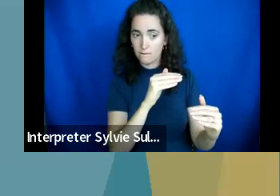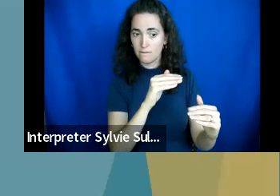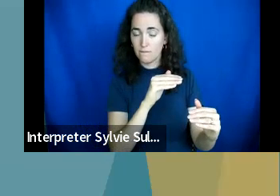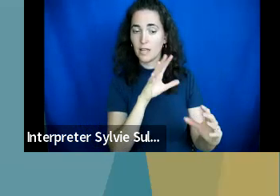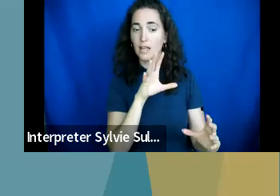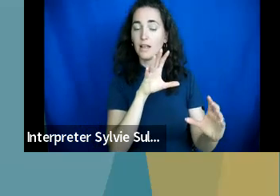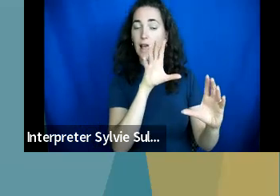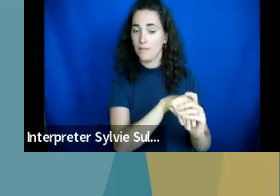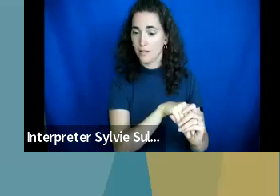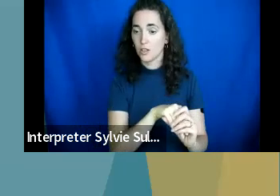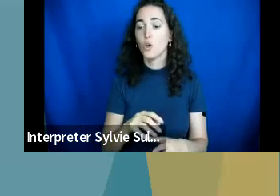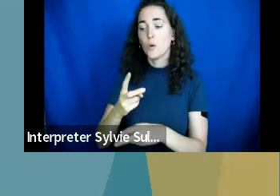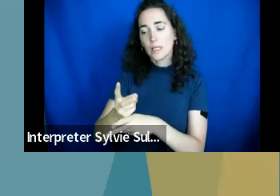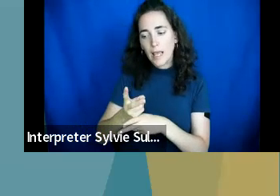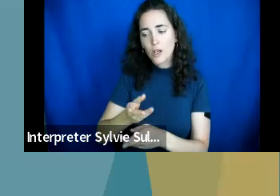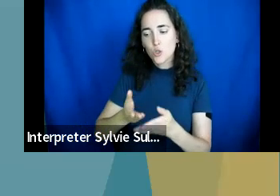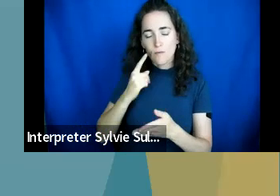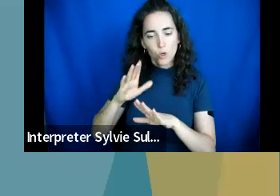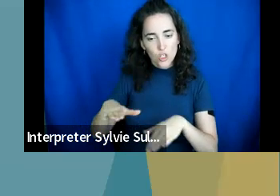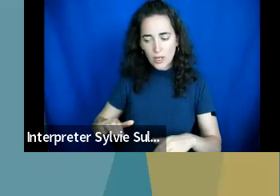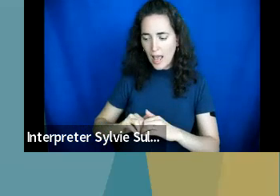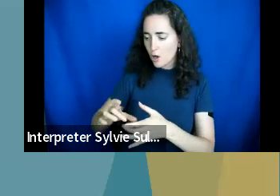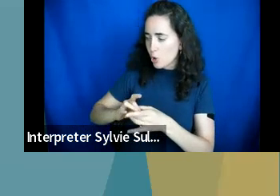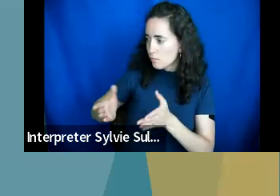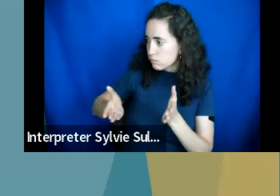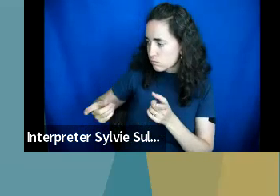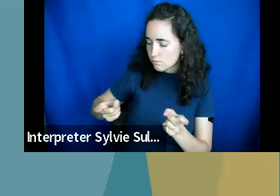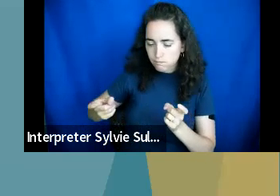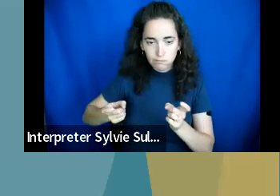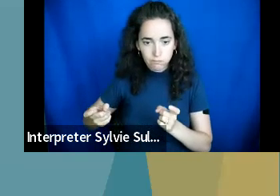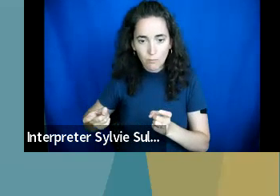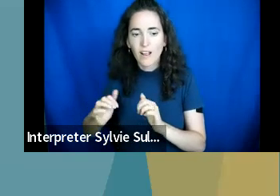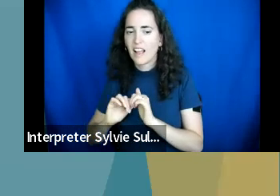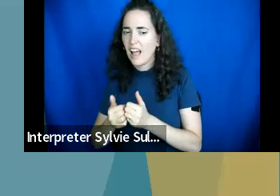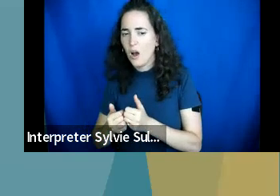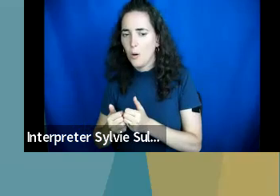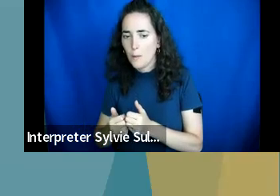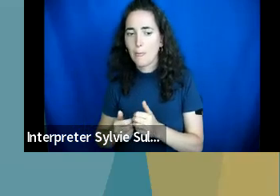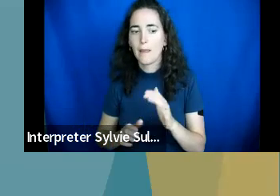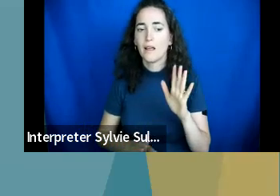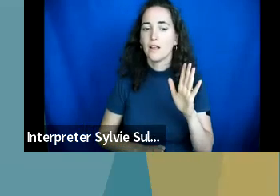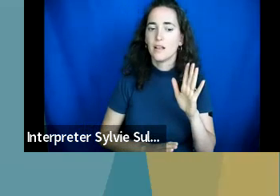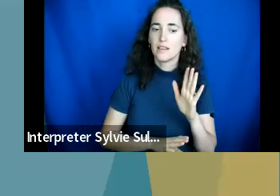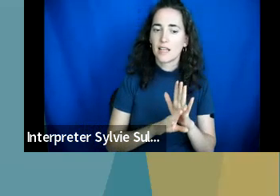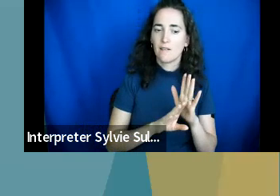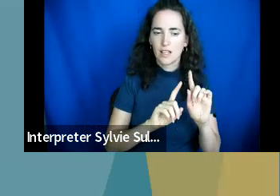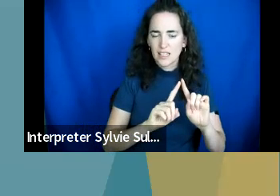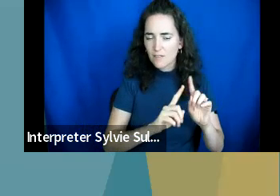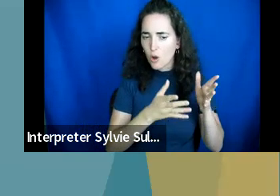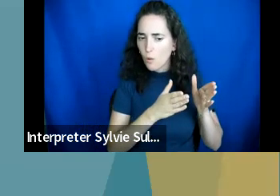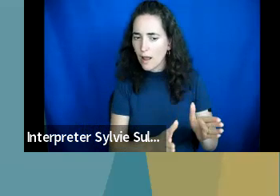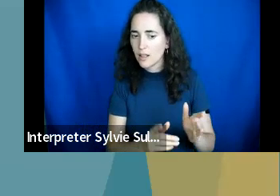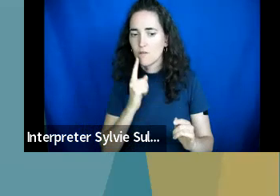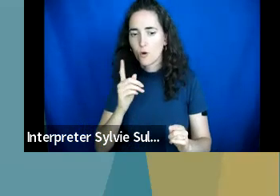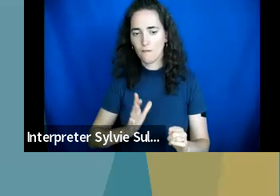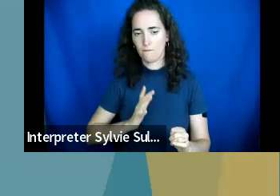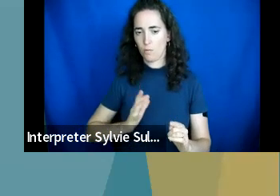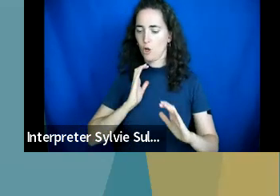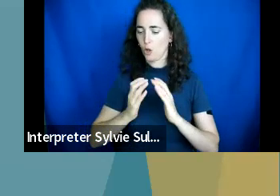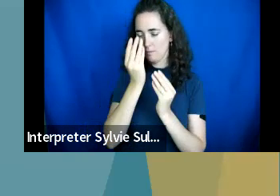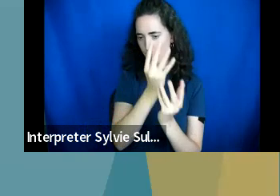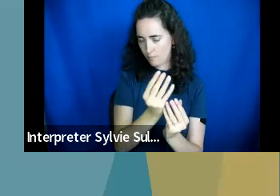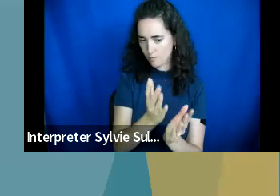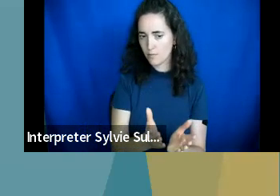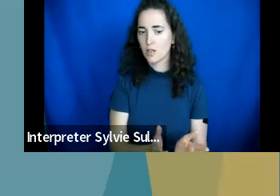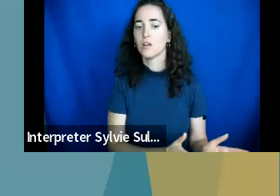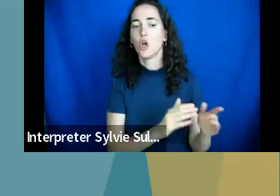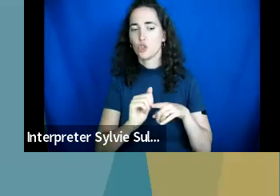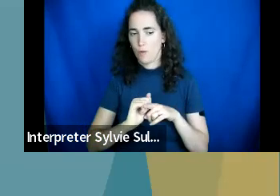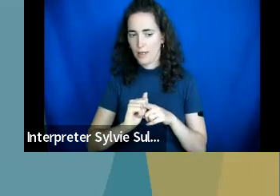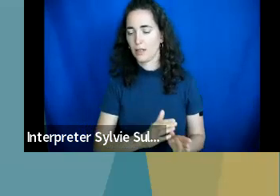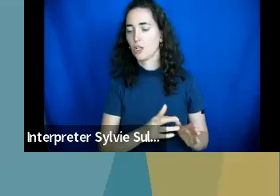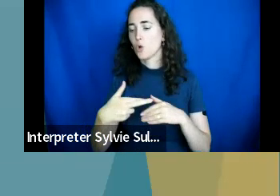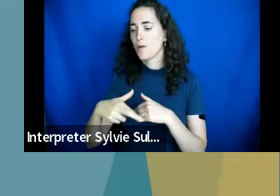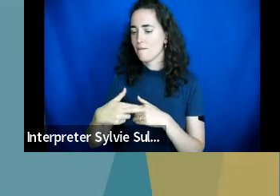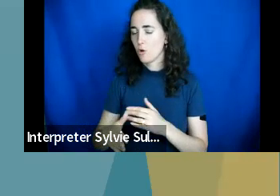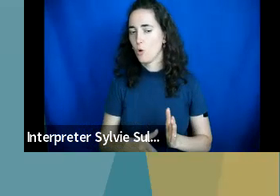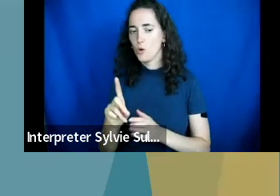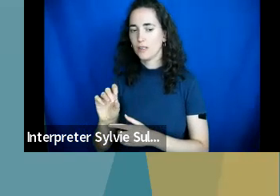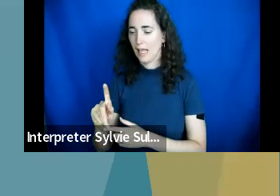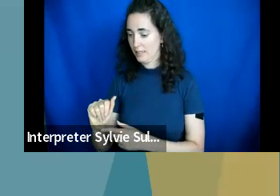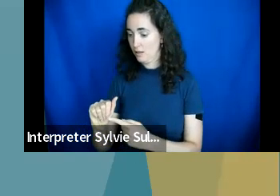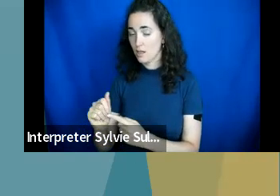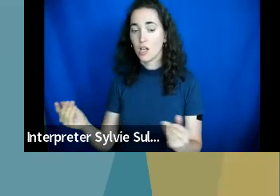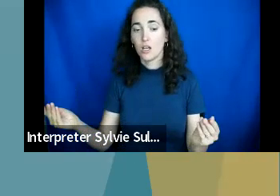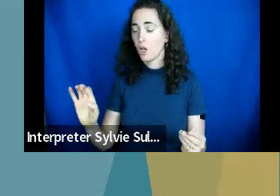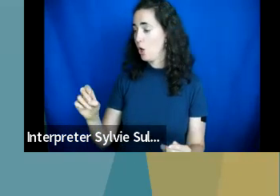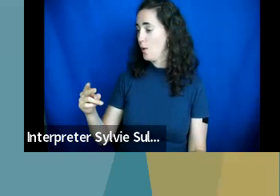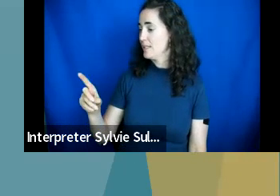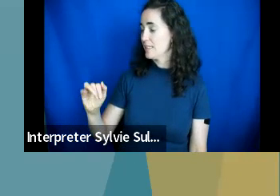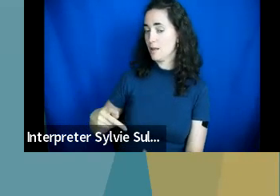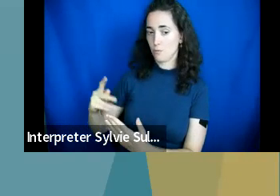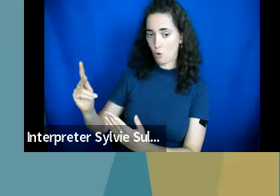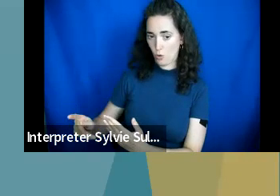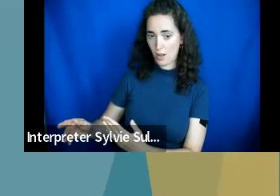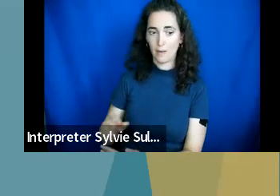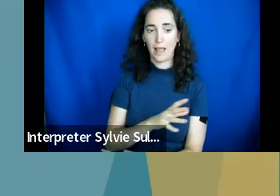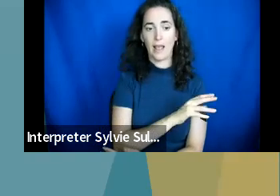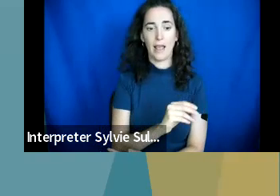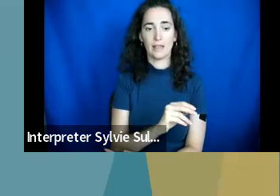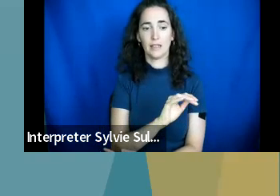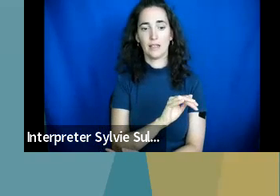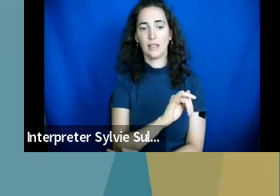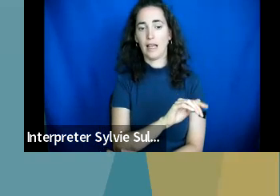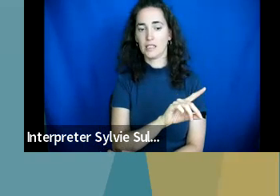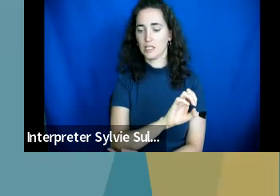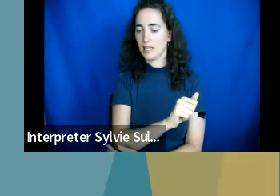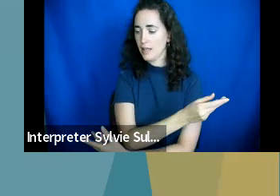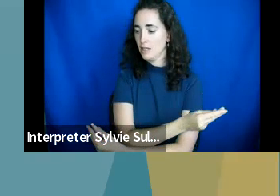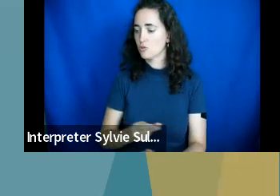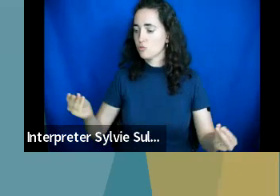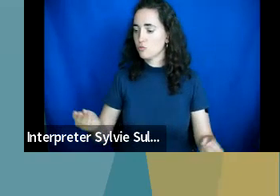The coordination of care and services for children and their families through the development of the development of mechanisms for formal communication training referrals and data that's getting shared between Eddie and individuals with disabilities